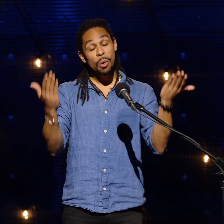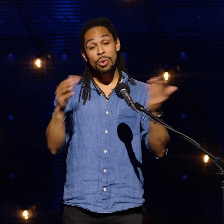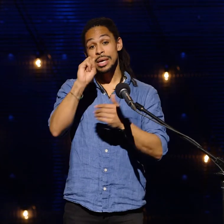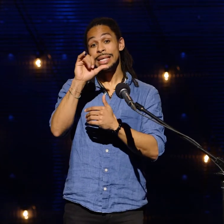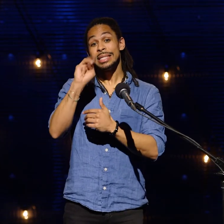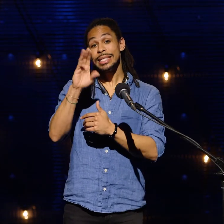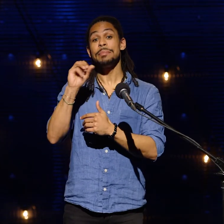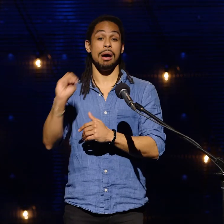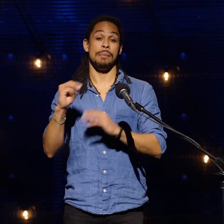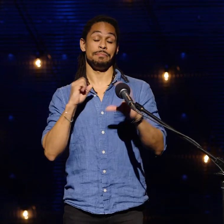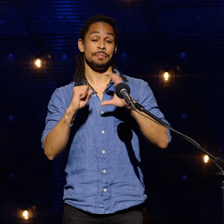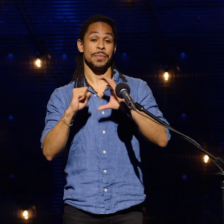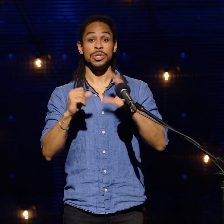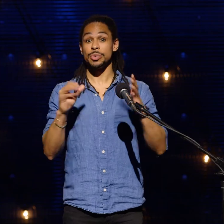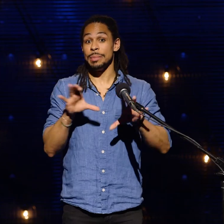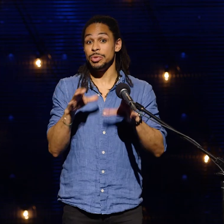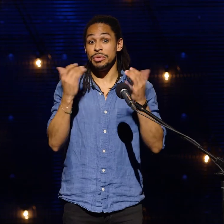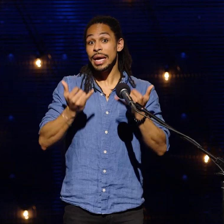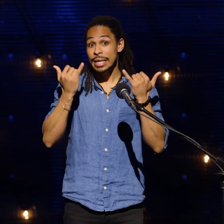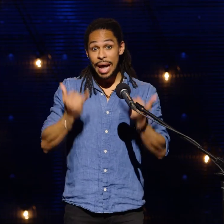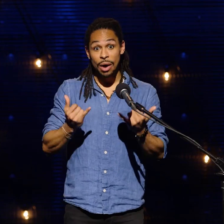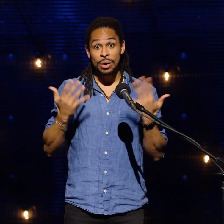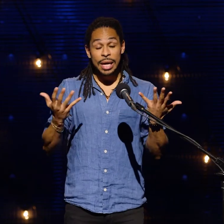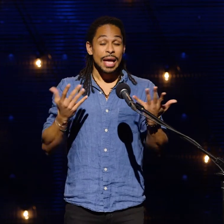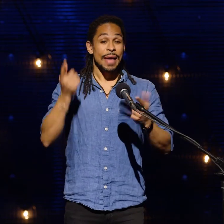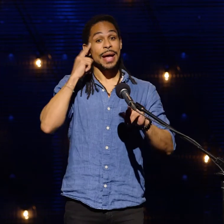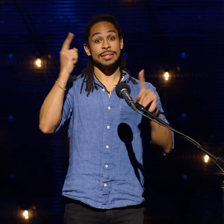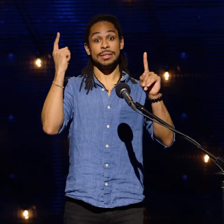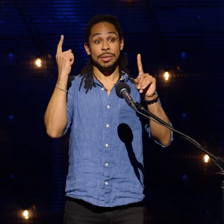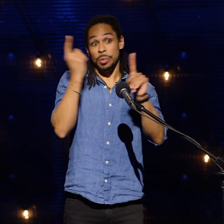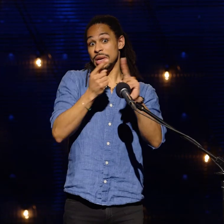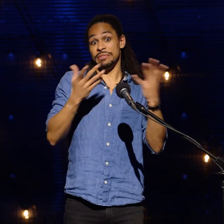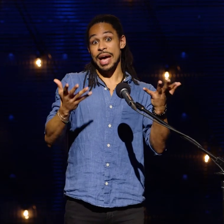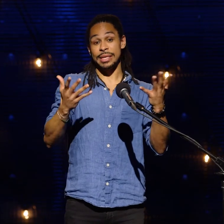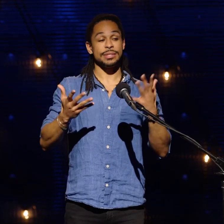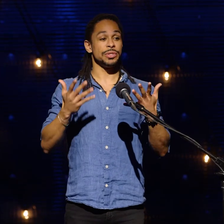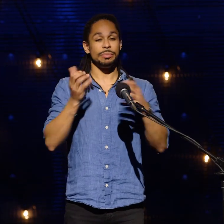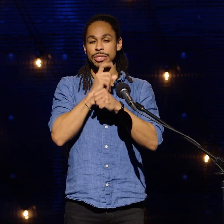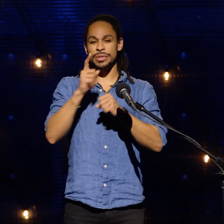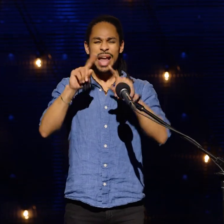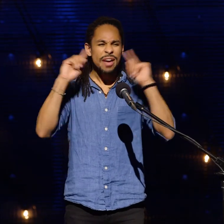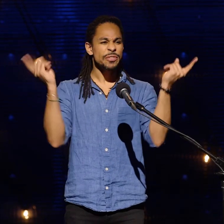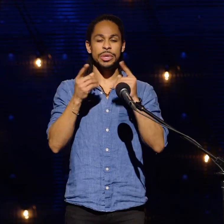or SimCom, which is what I'm doing right now. And that's... the point of that is to make sure that everyone